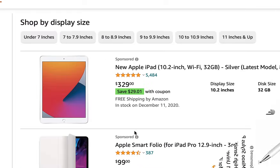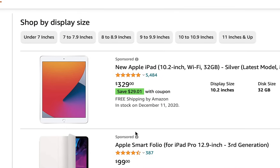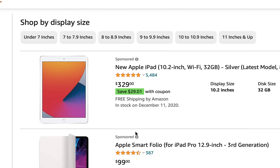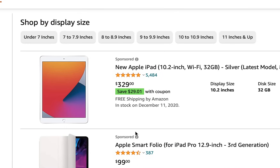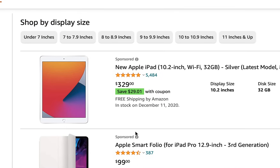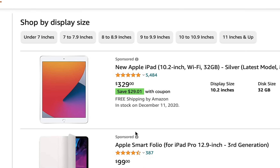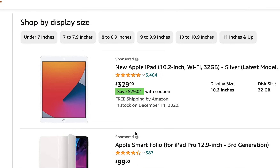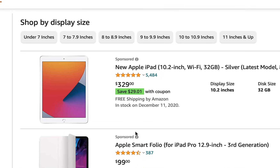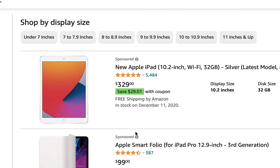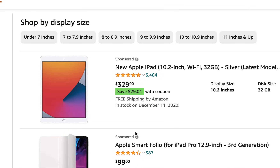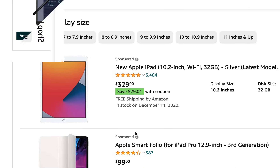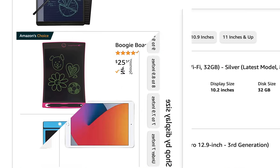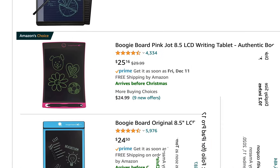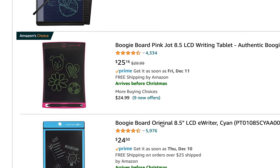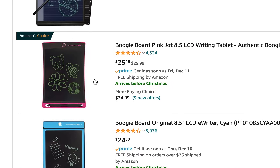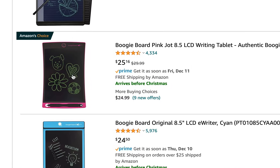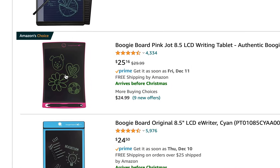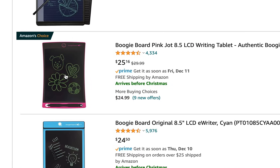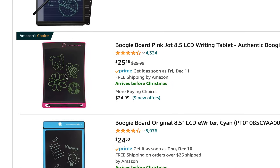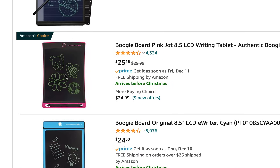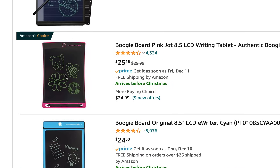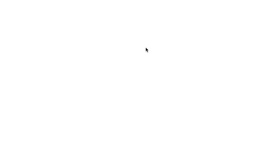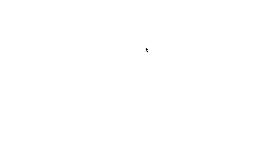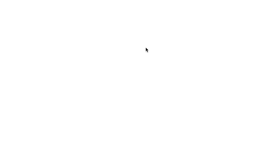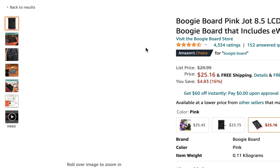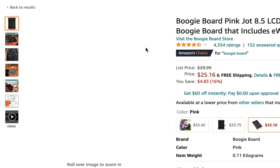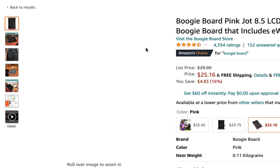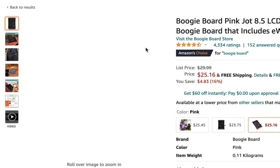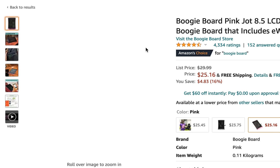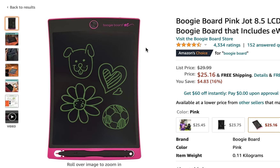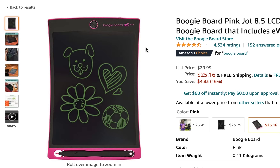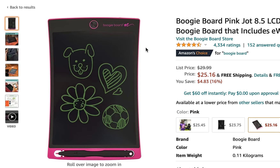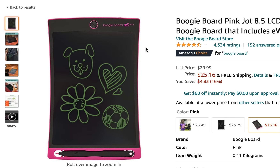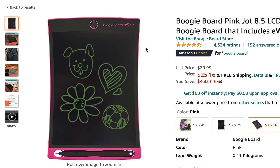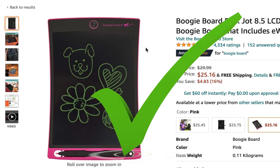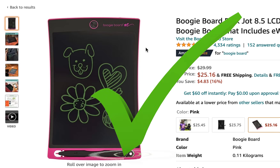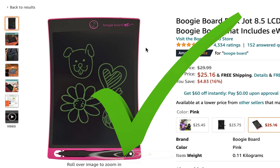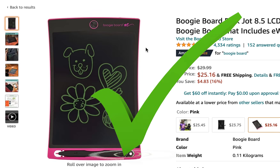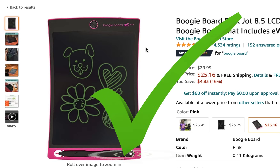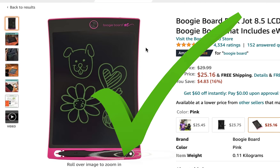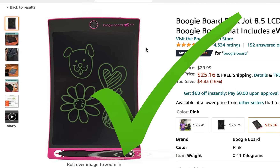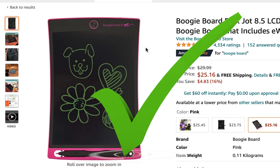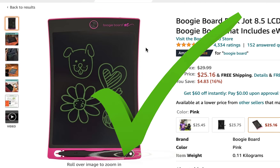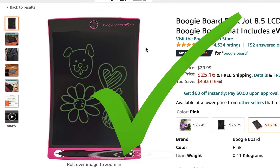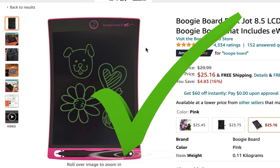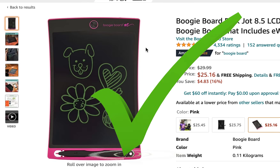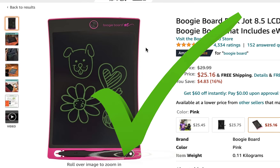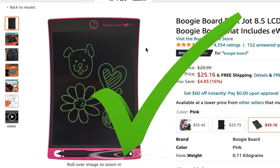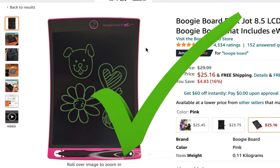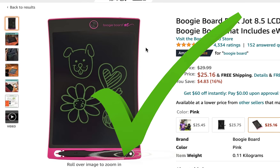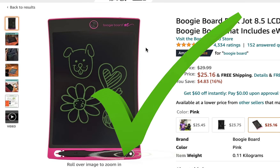and it has a button that you can erase with. Yeah because you love drawing don't you? I think that's the perfect present.